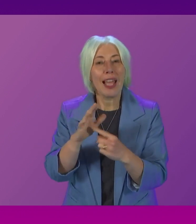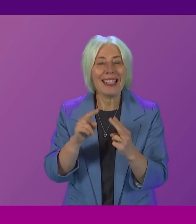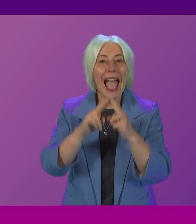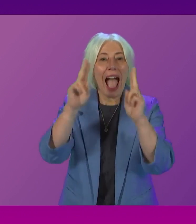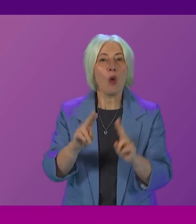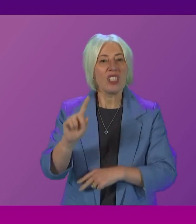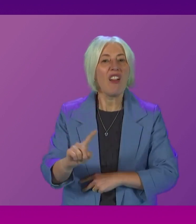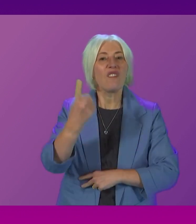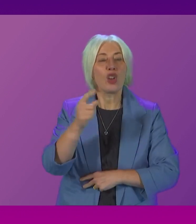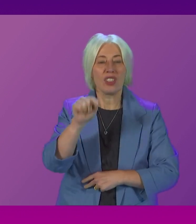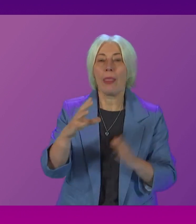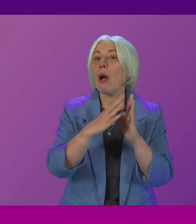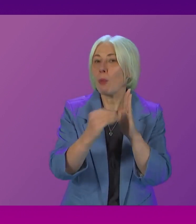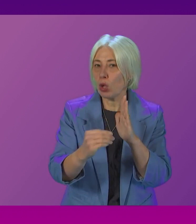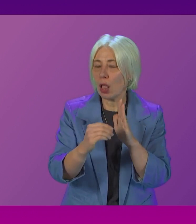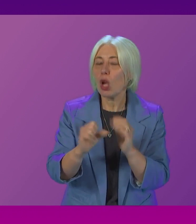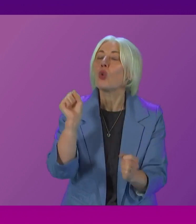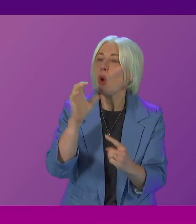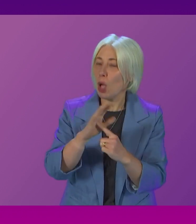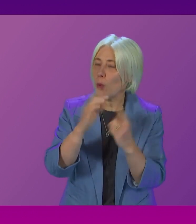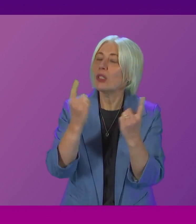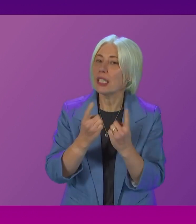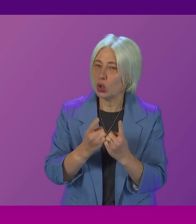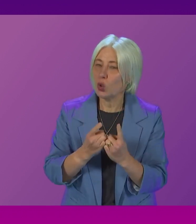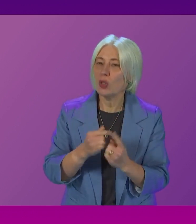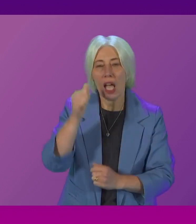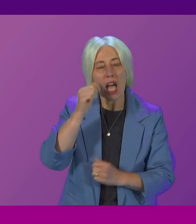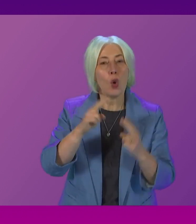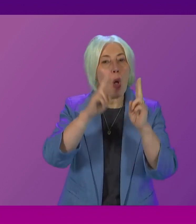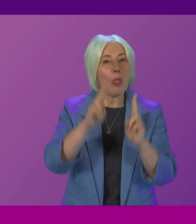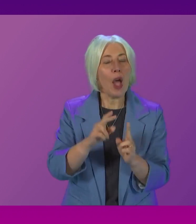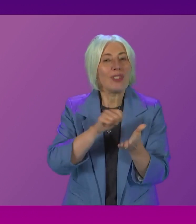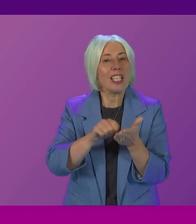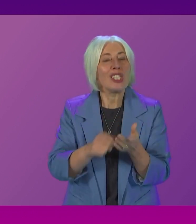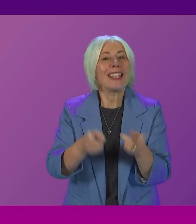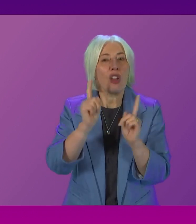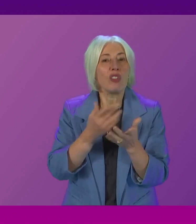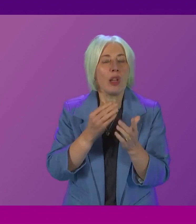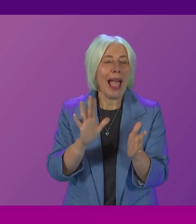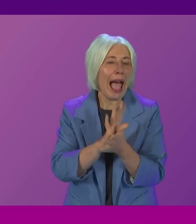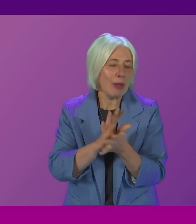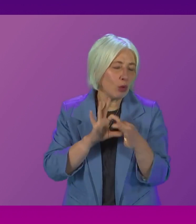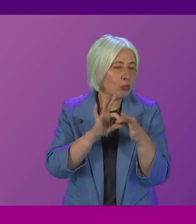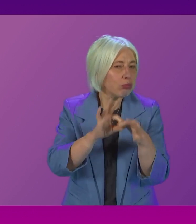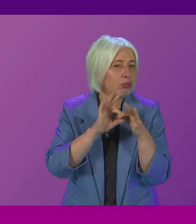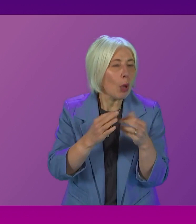Those are really important issues, and I know that the housing secretary would be happy to engage further about some of the particulars behind the question.